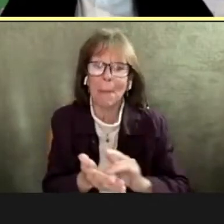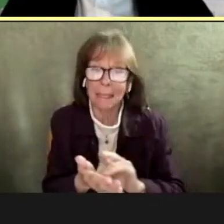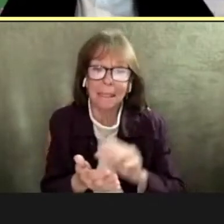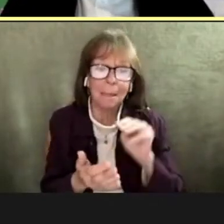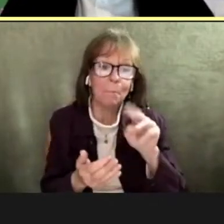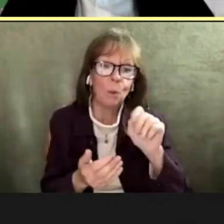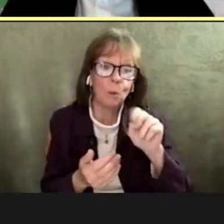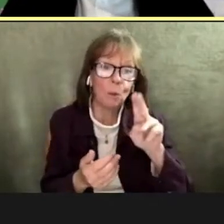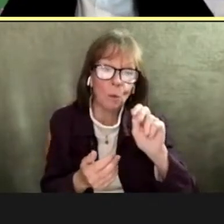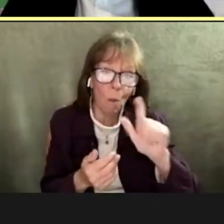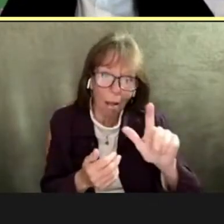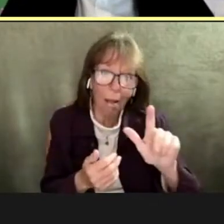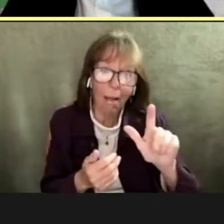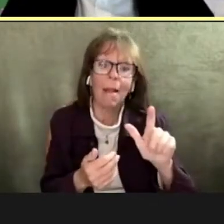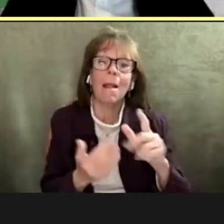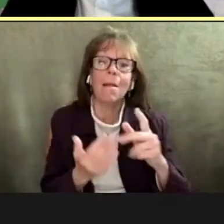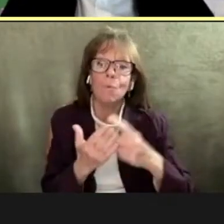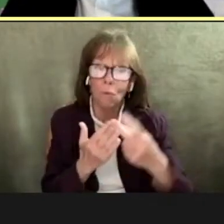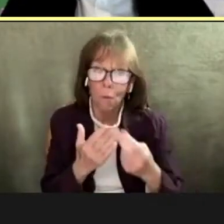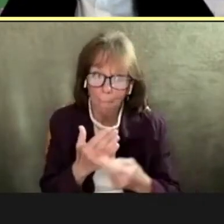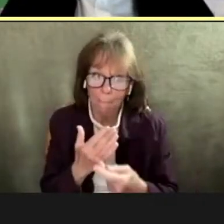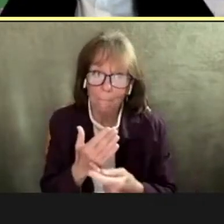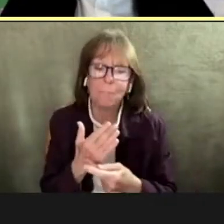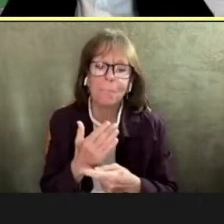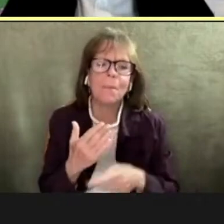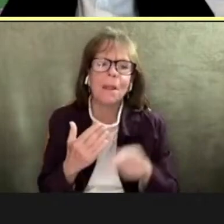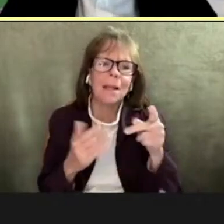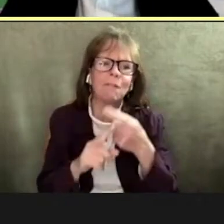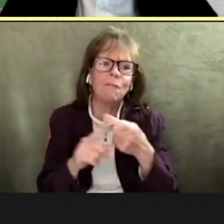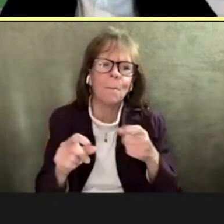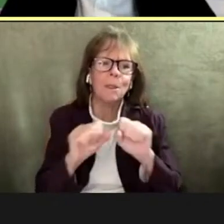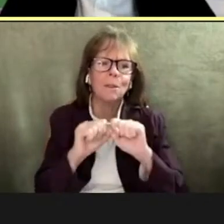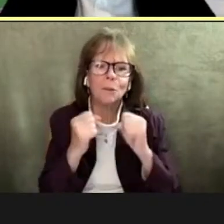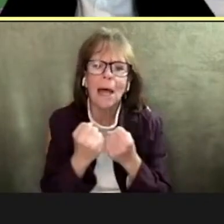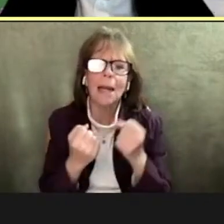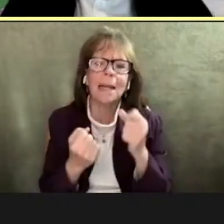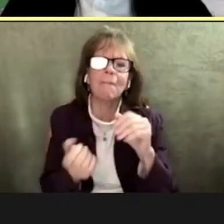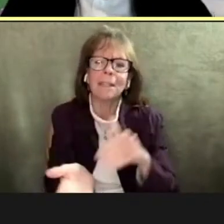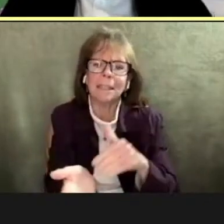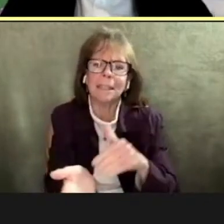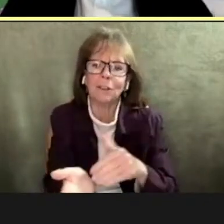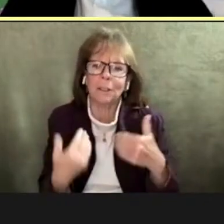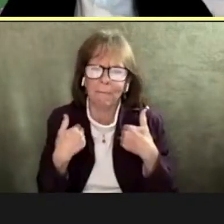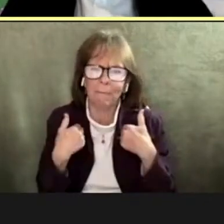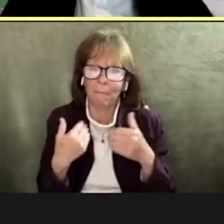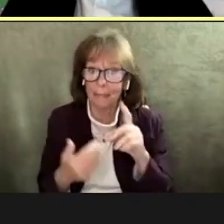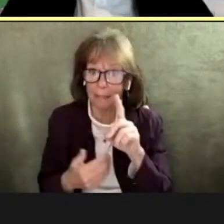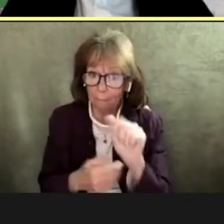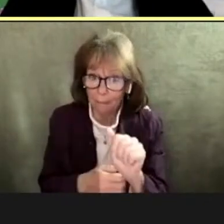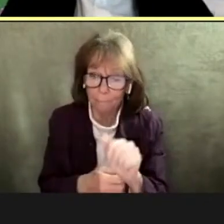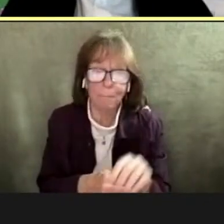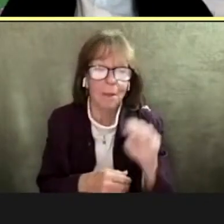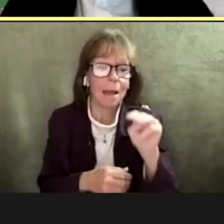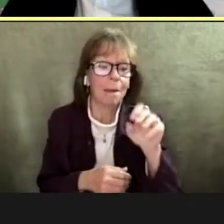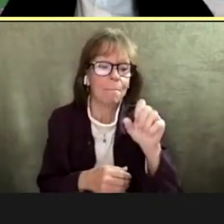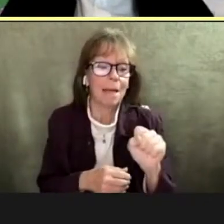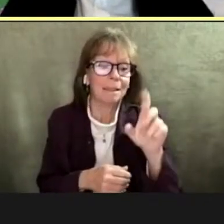was founded as a joint project of the Society of Physicians with Disabilities, MSDCI, and SMADIE.